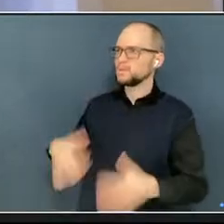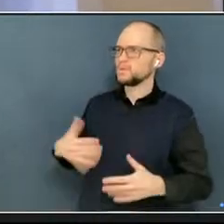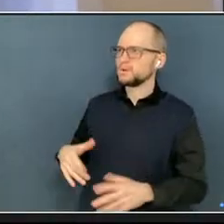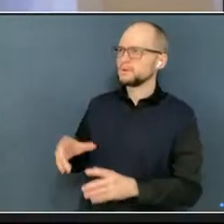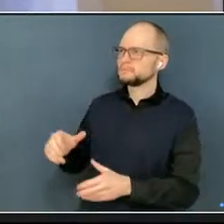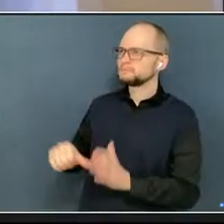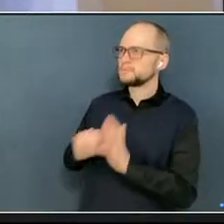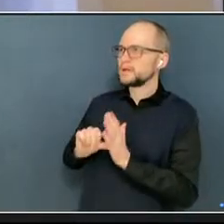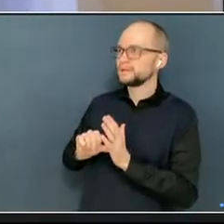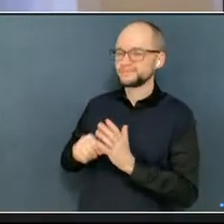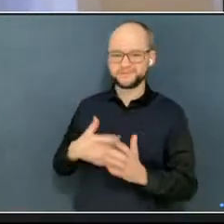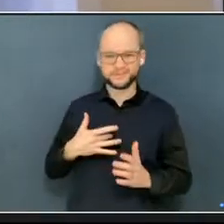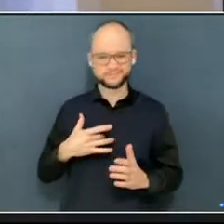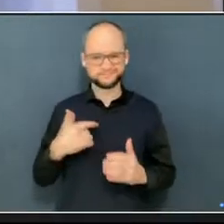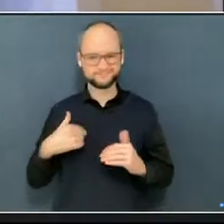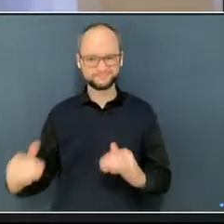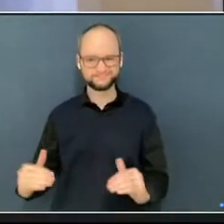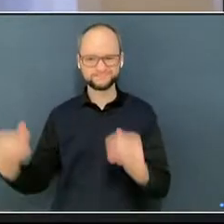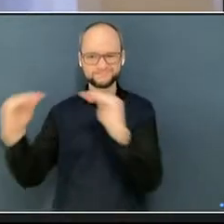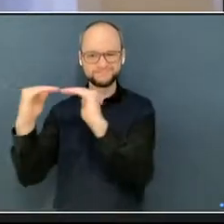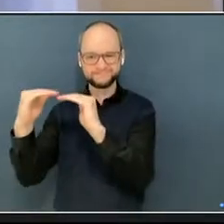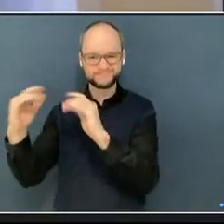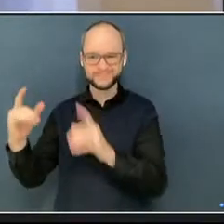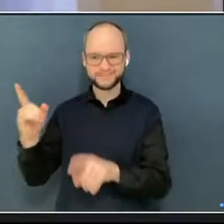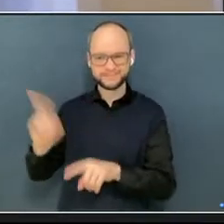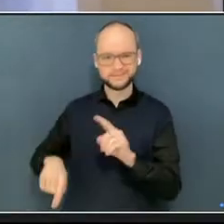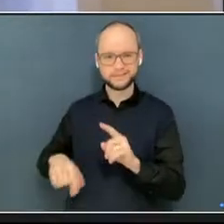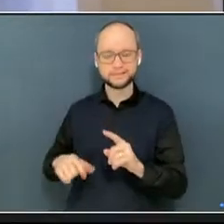I have a deeper appreciation for the comforts of rural life and after a